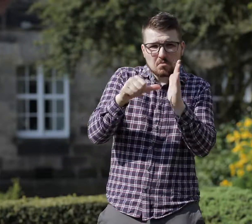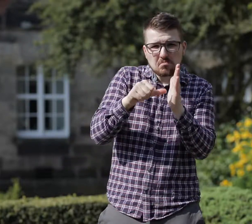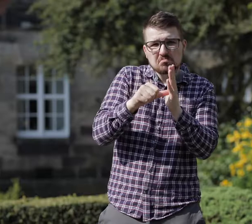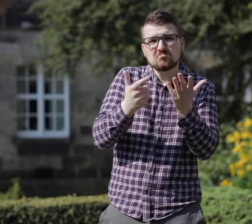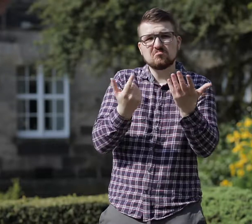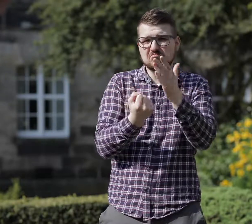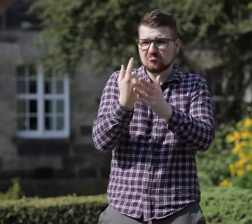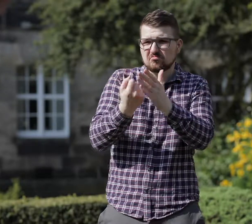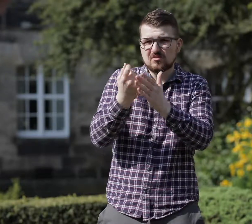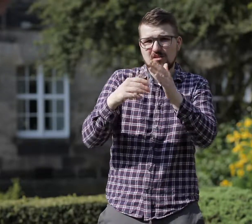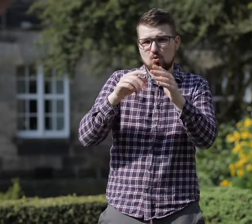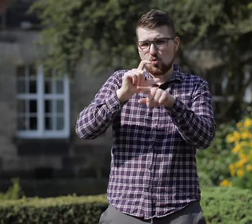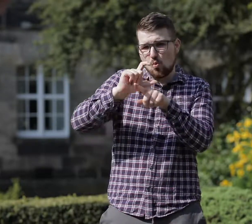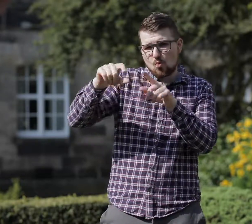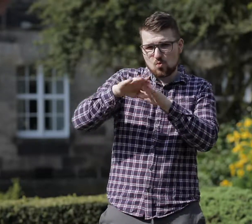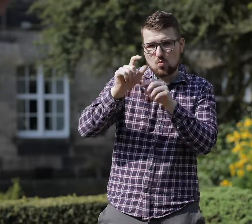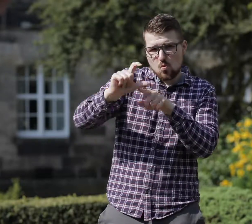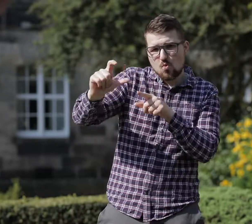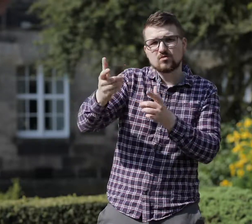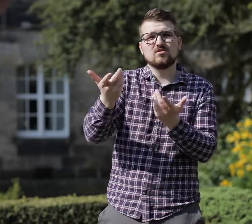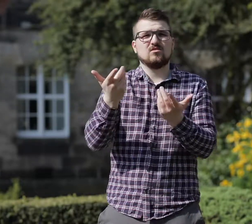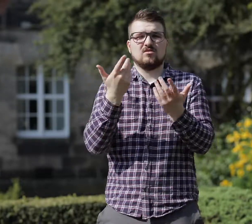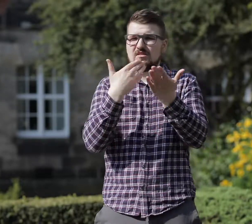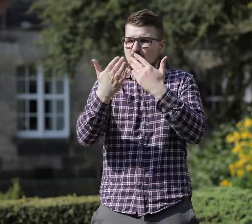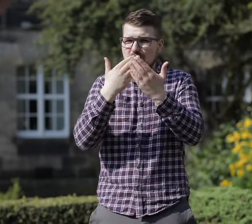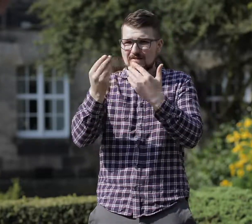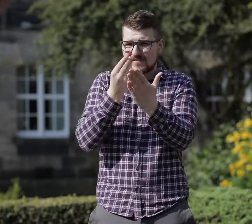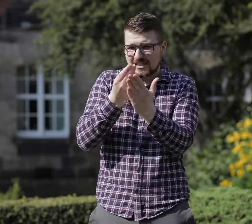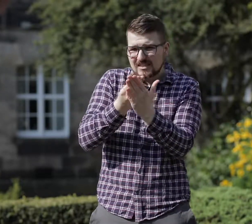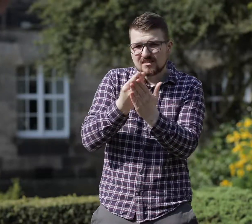You could discuss any problem that might occur during your course, it